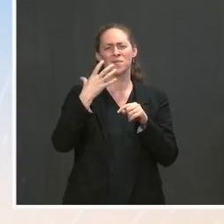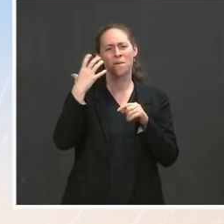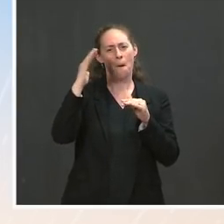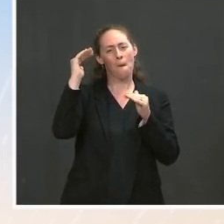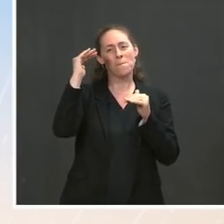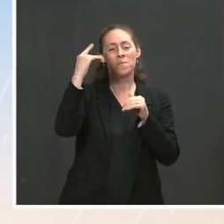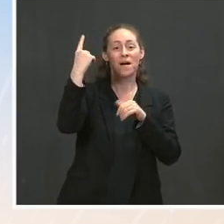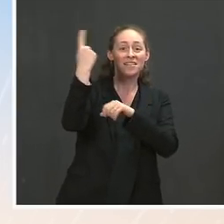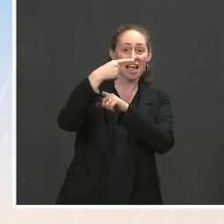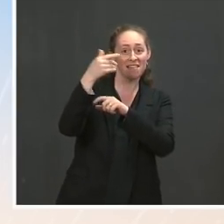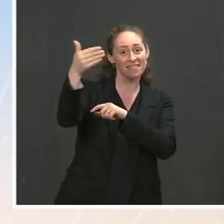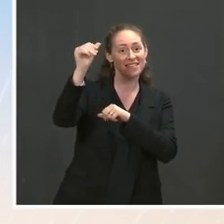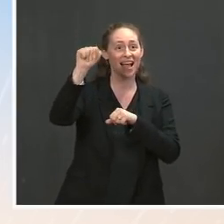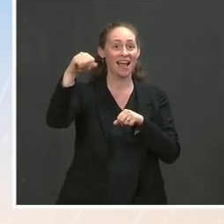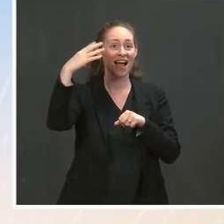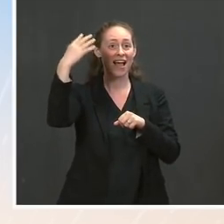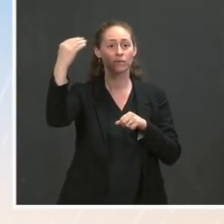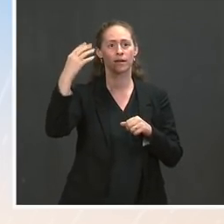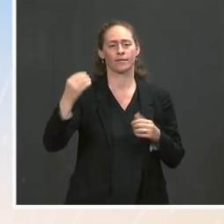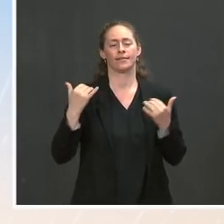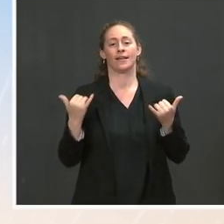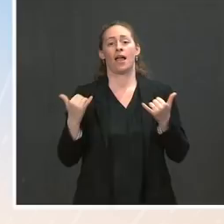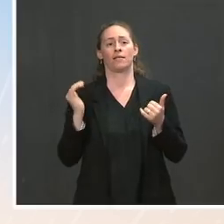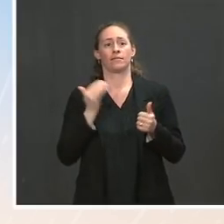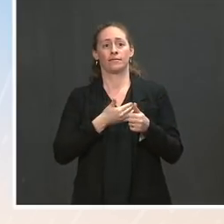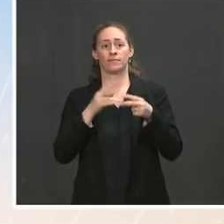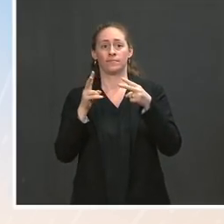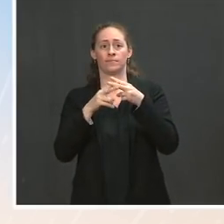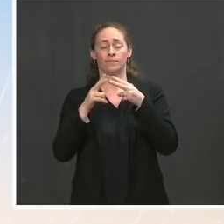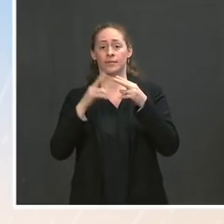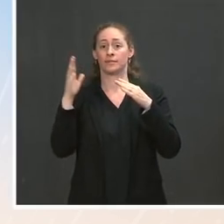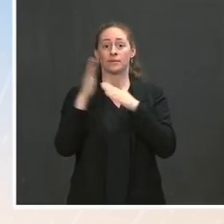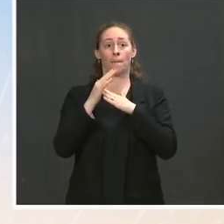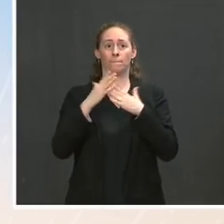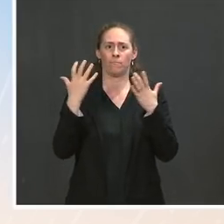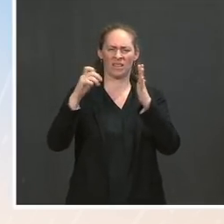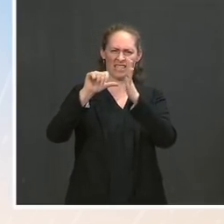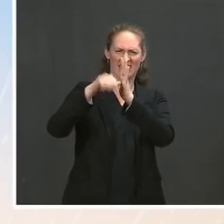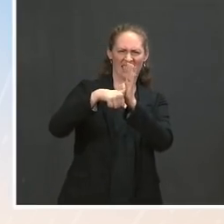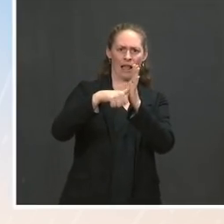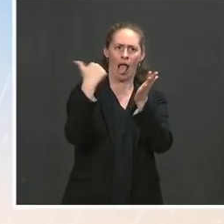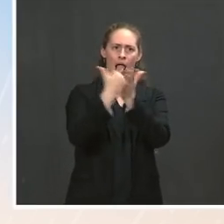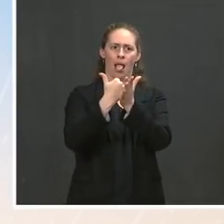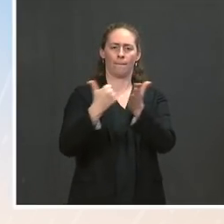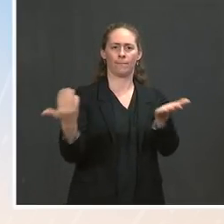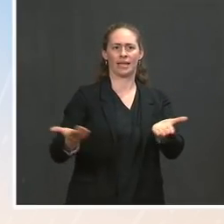Today as a part of our Help is Here tour the vice-president and Education Secretary Cardona are traveling to New Haven,